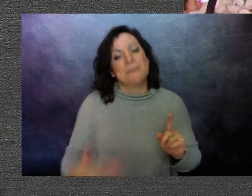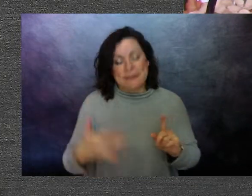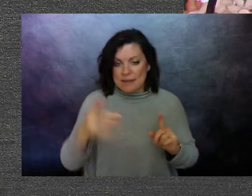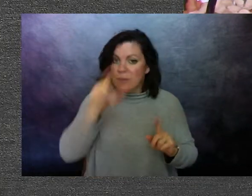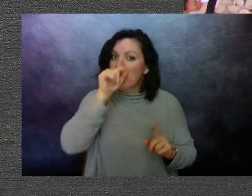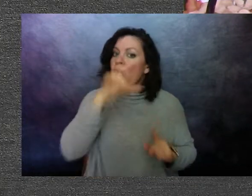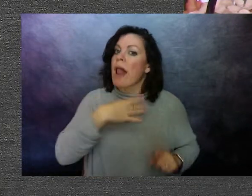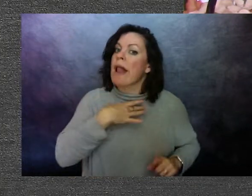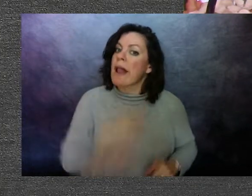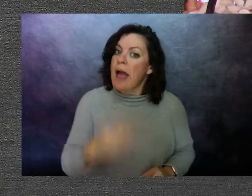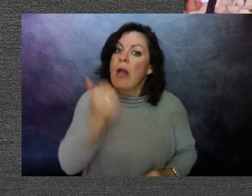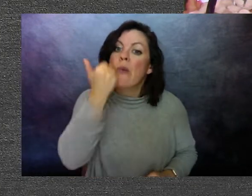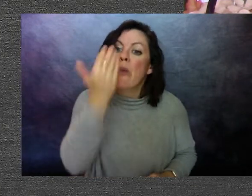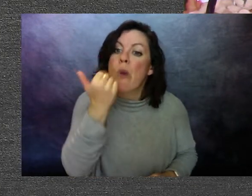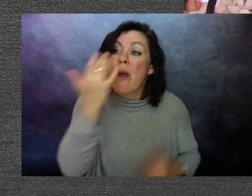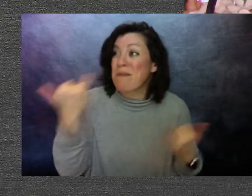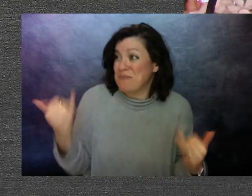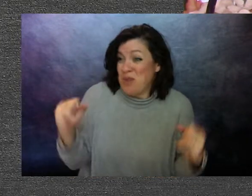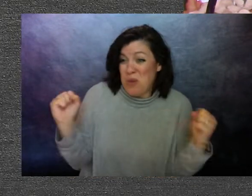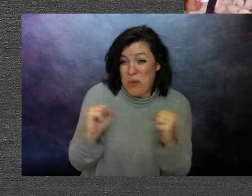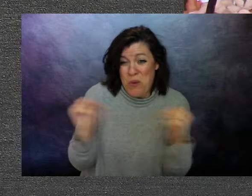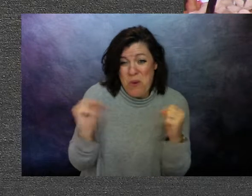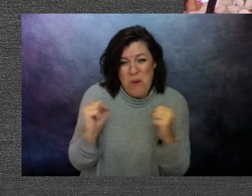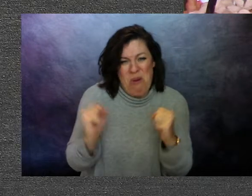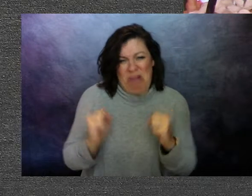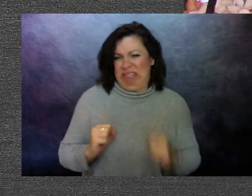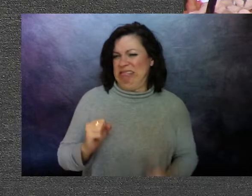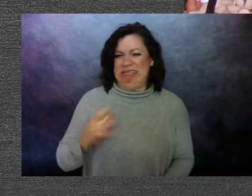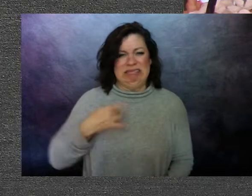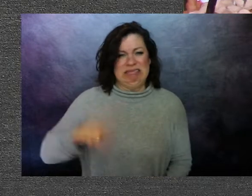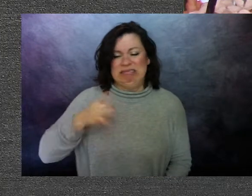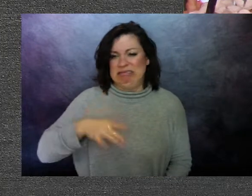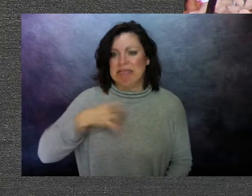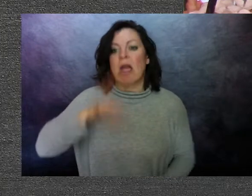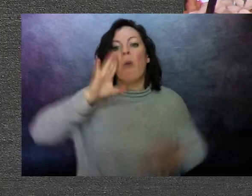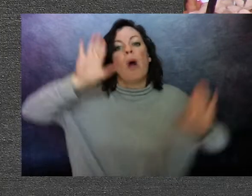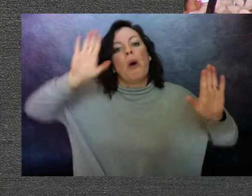liked to stay places where it is warm. So, today, we are going to be talking about